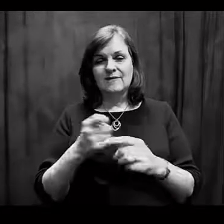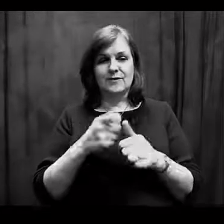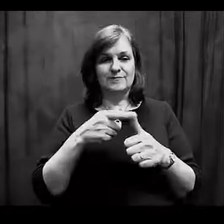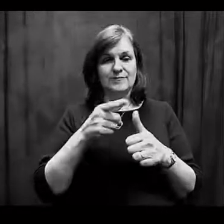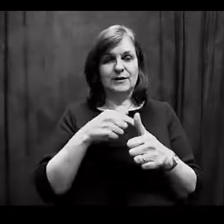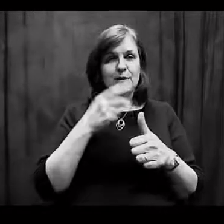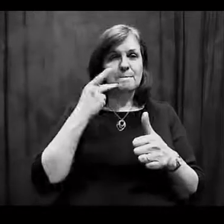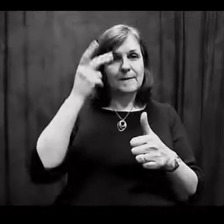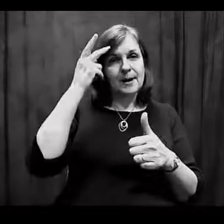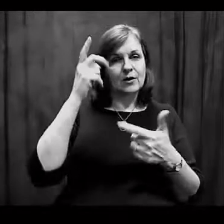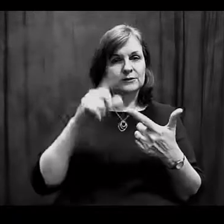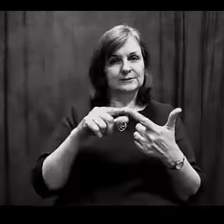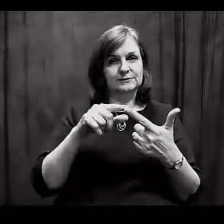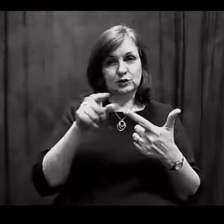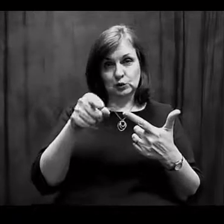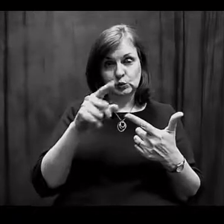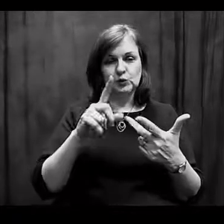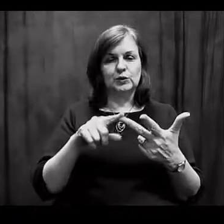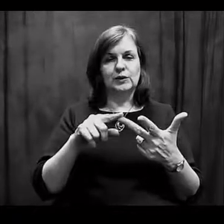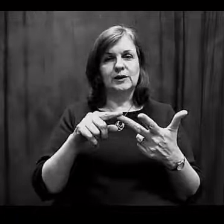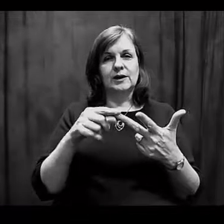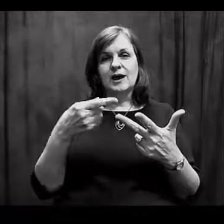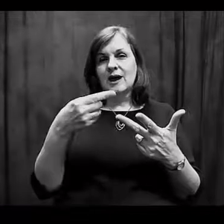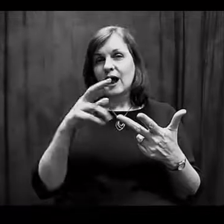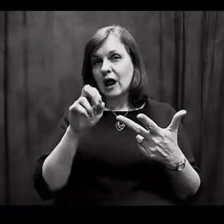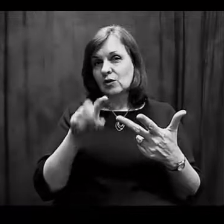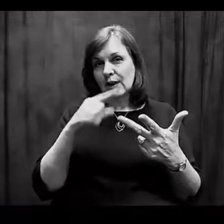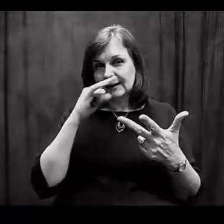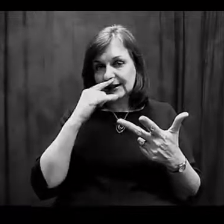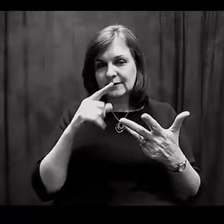so from the originals these would be grandkids